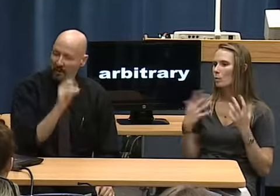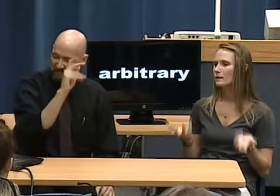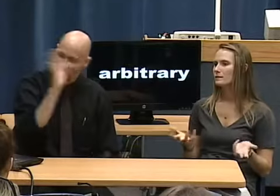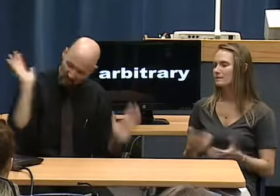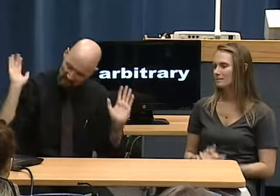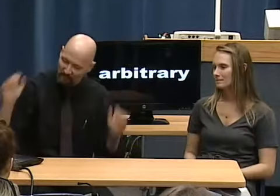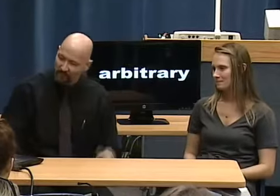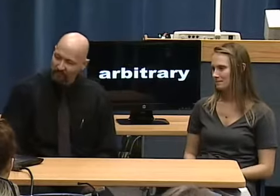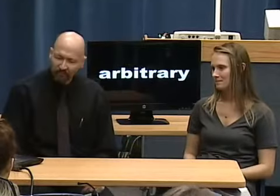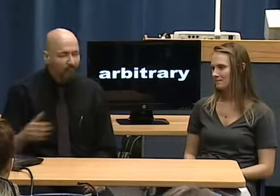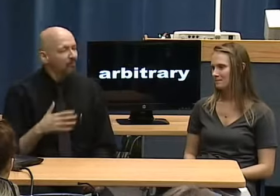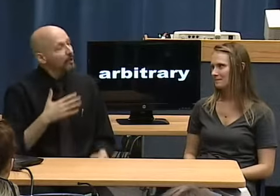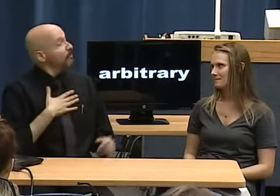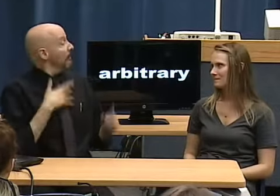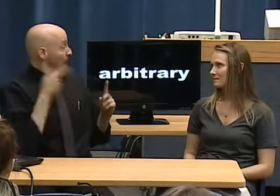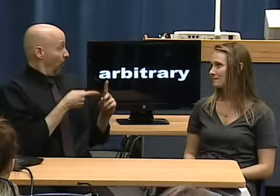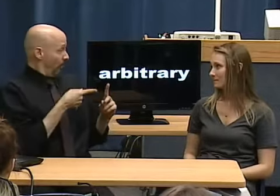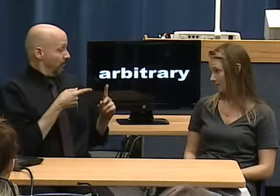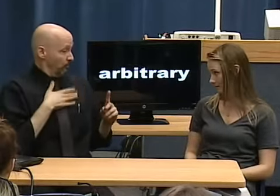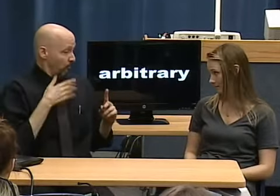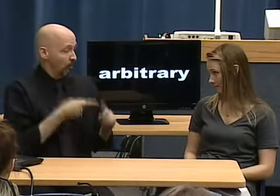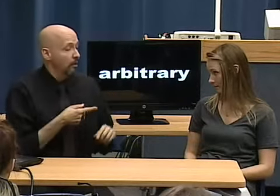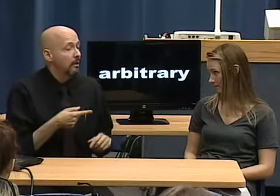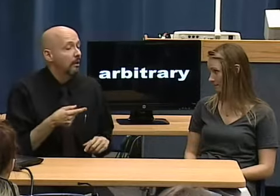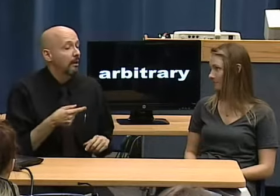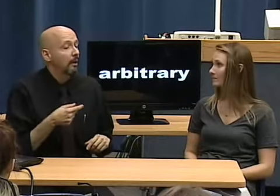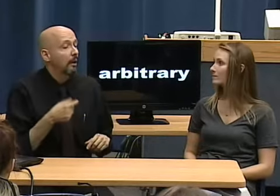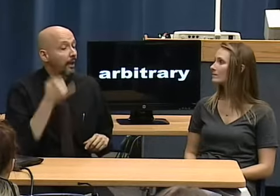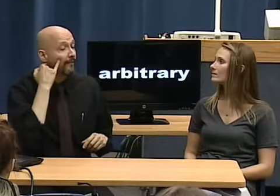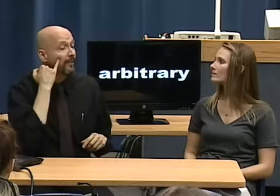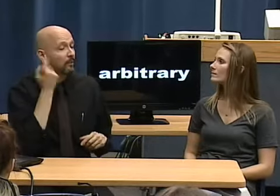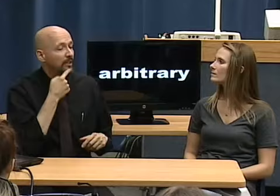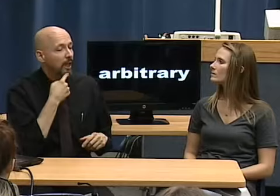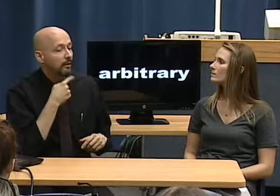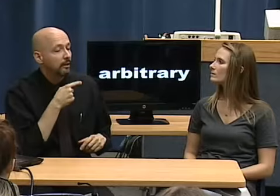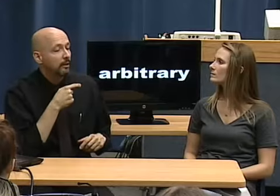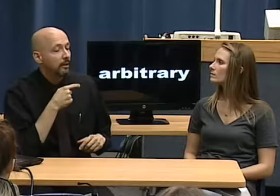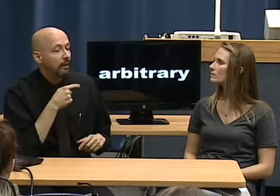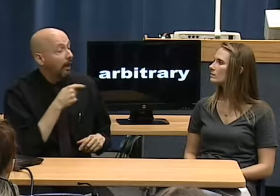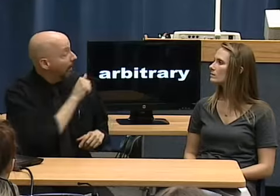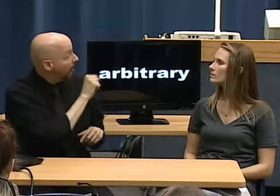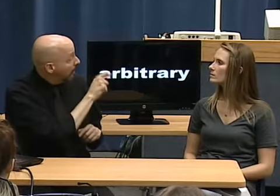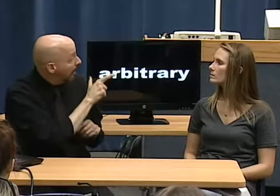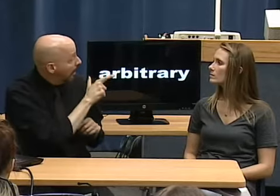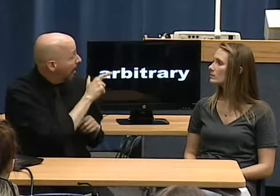What? My point is, if someone says to you,